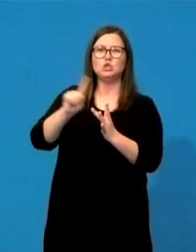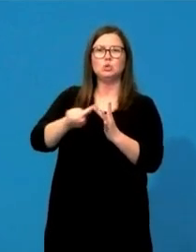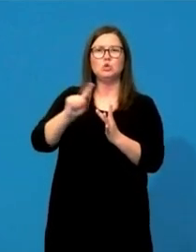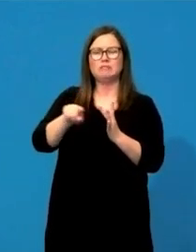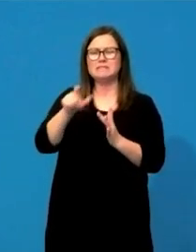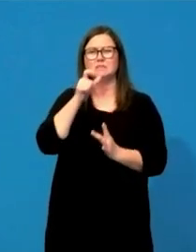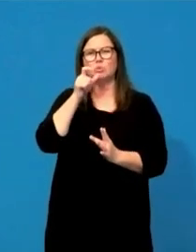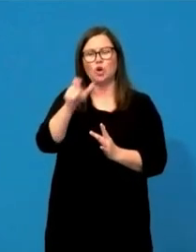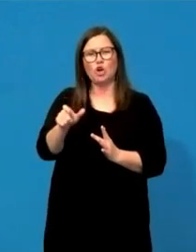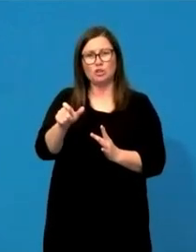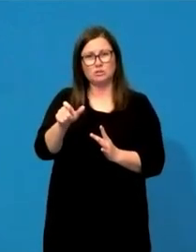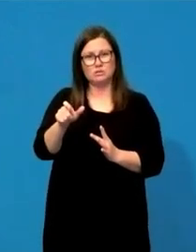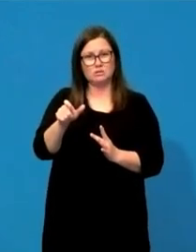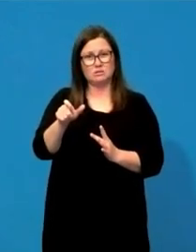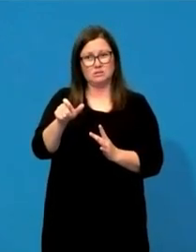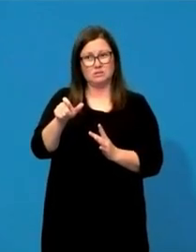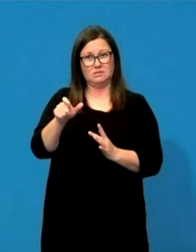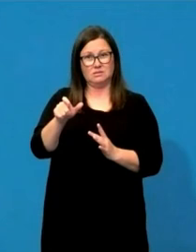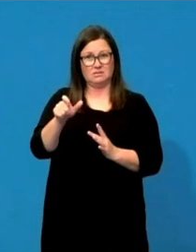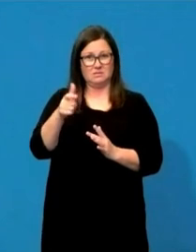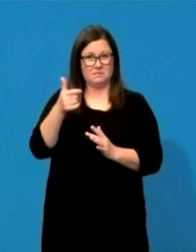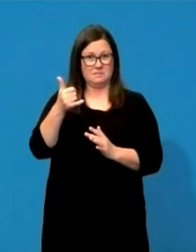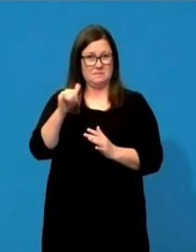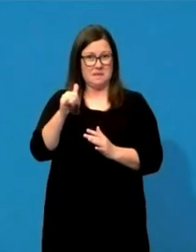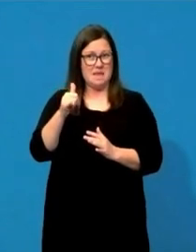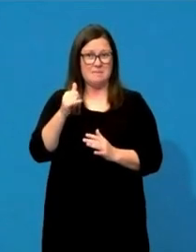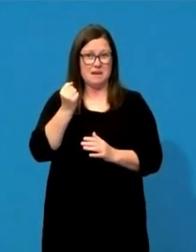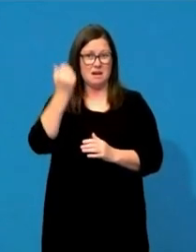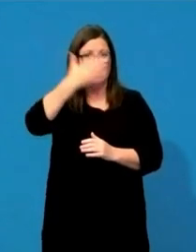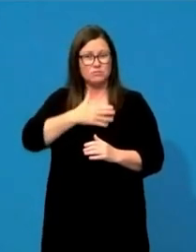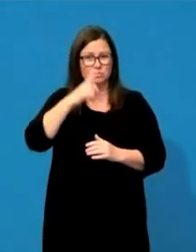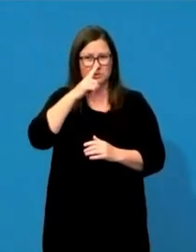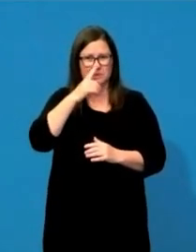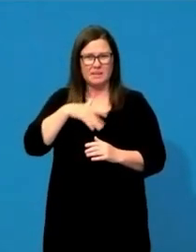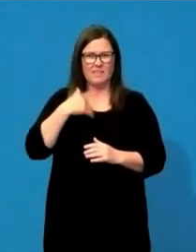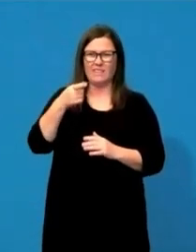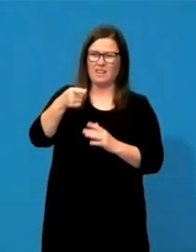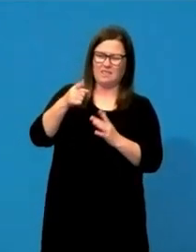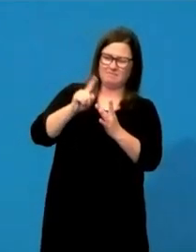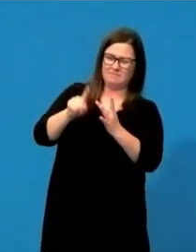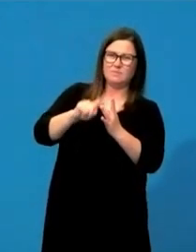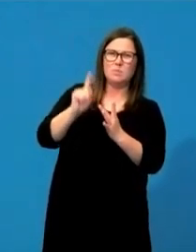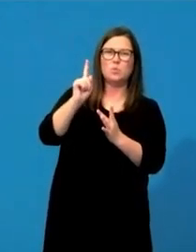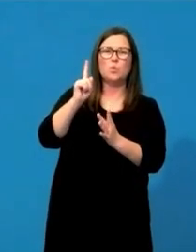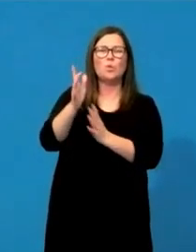actually really found its place within First Nations literacy? I'm talking across the board.